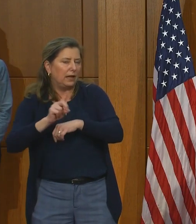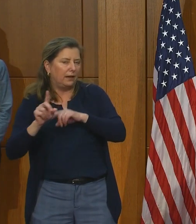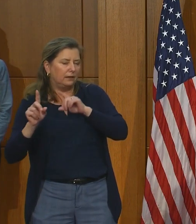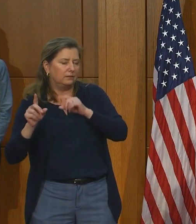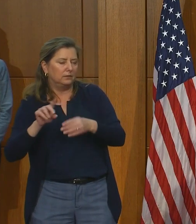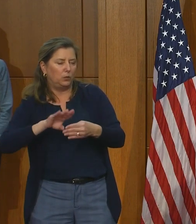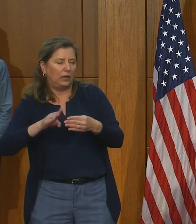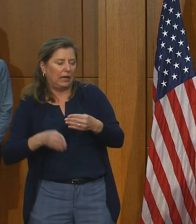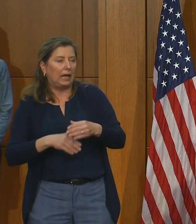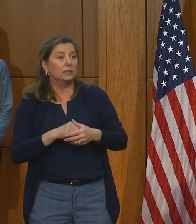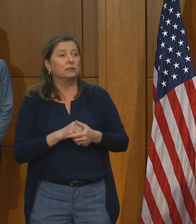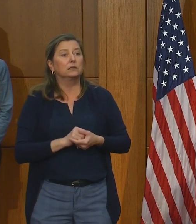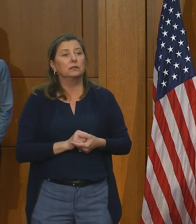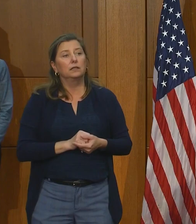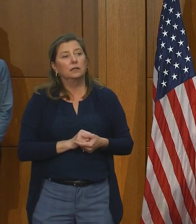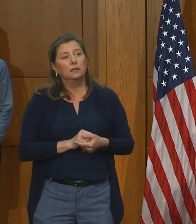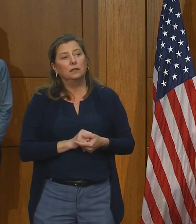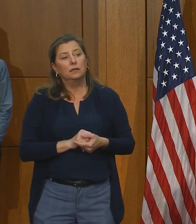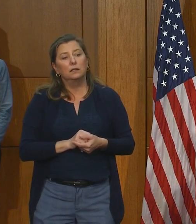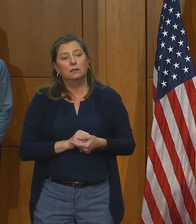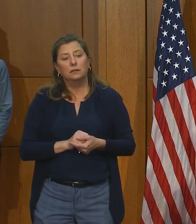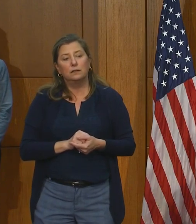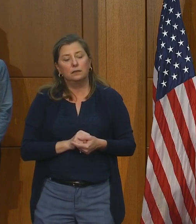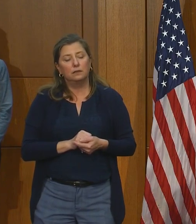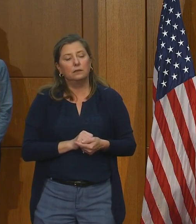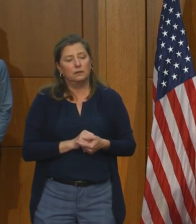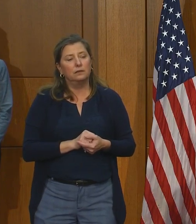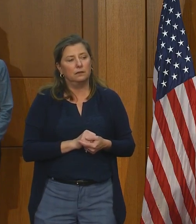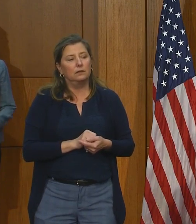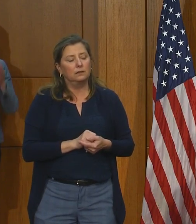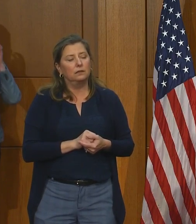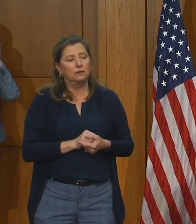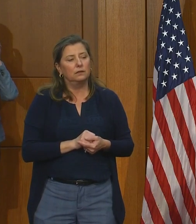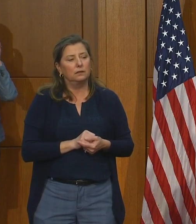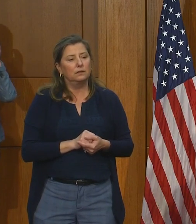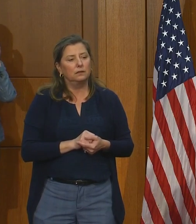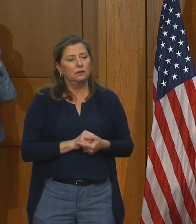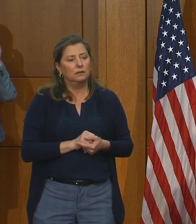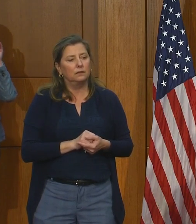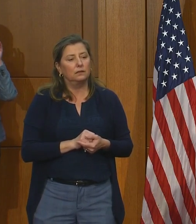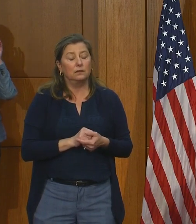THEN. TO YOUR- MORE OF THE-